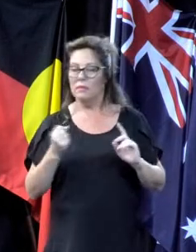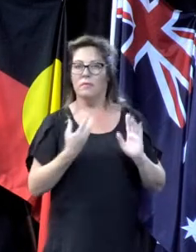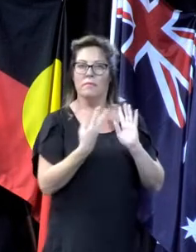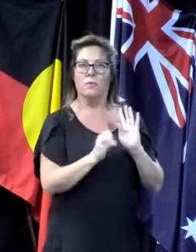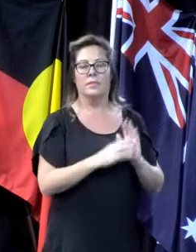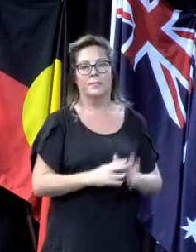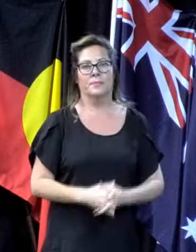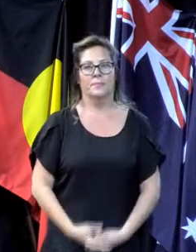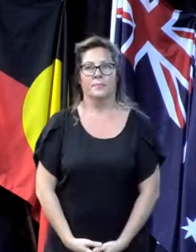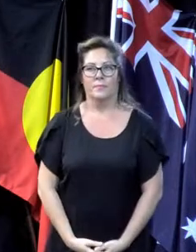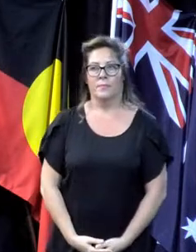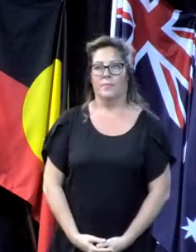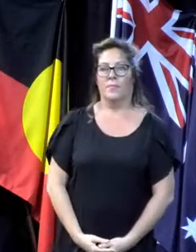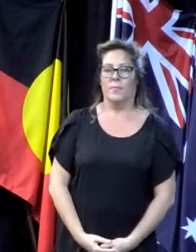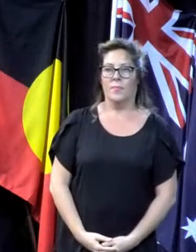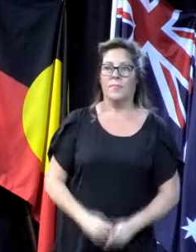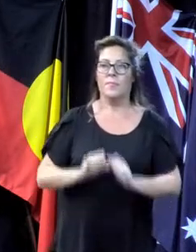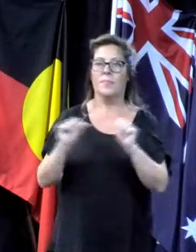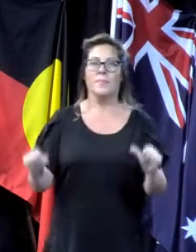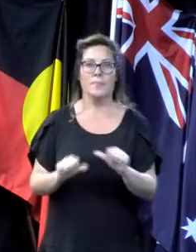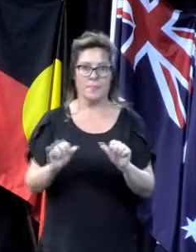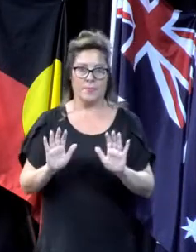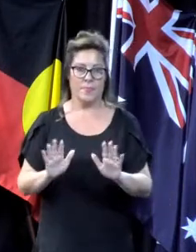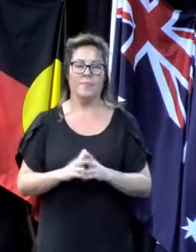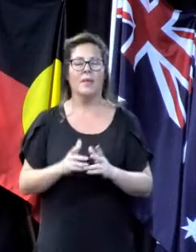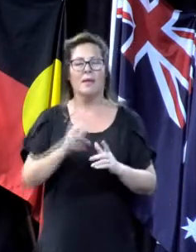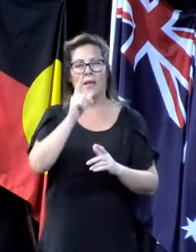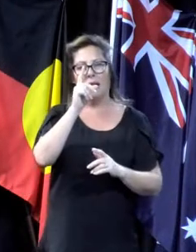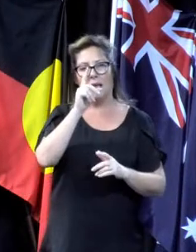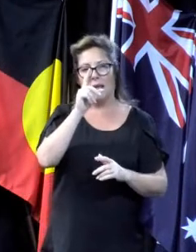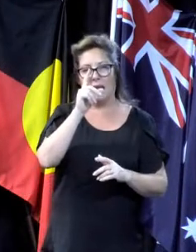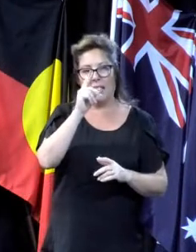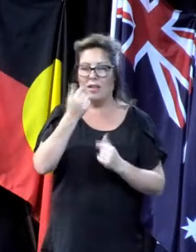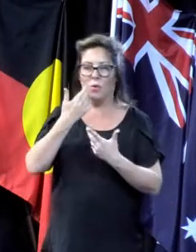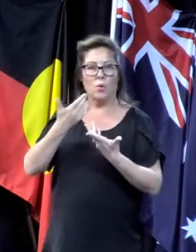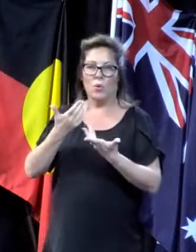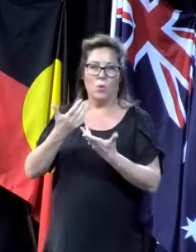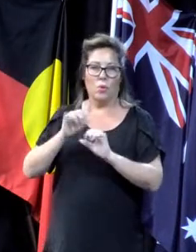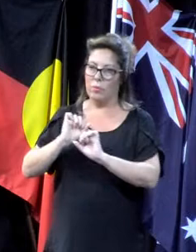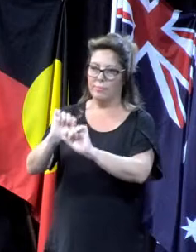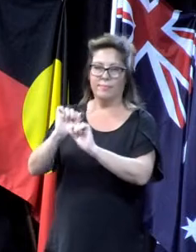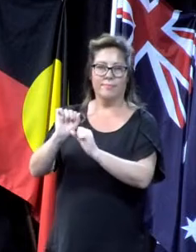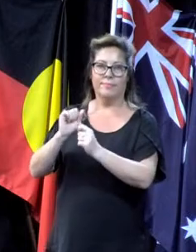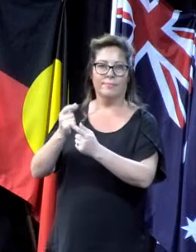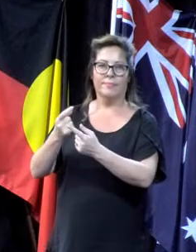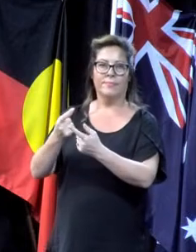Yes, OK. It's OK. But I just want you to, in your own words, as you’re happy to use them, explain to the Commission,